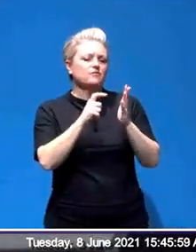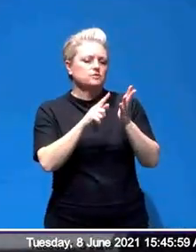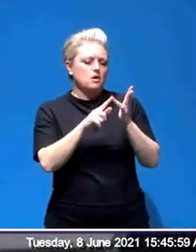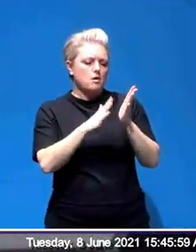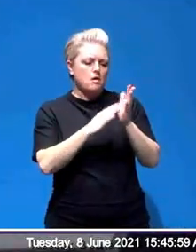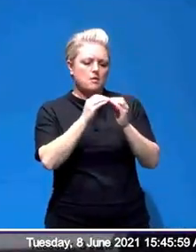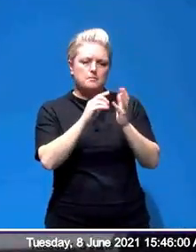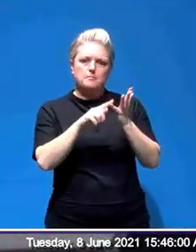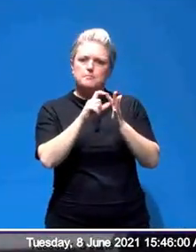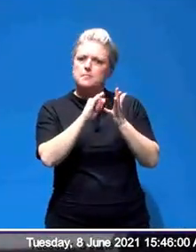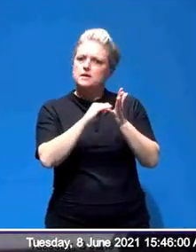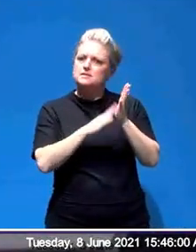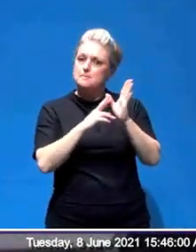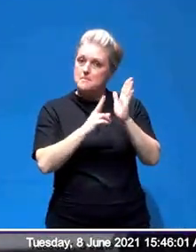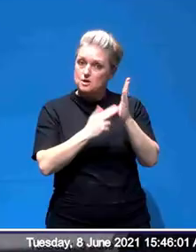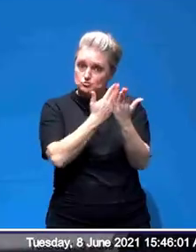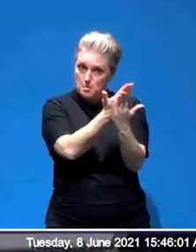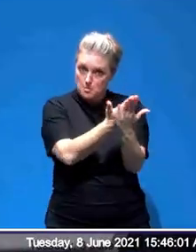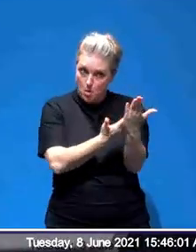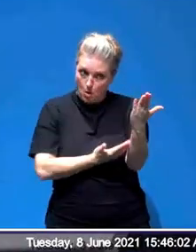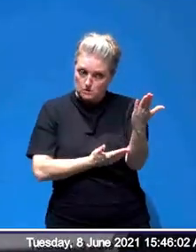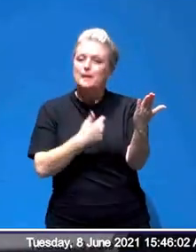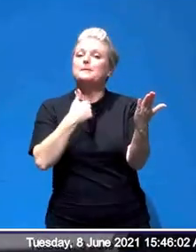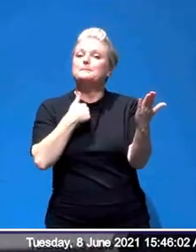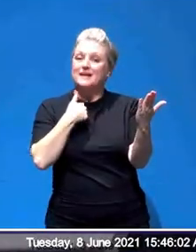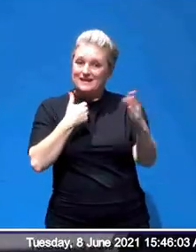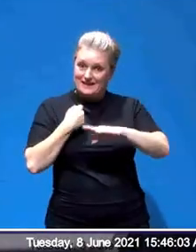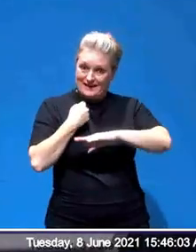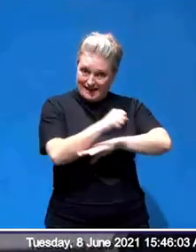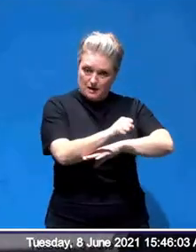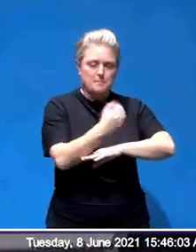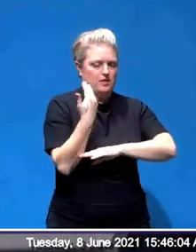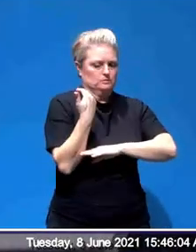But that was actually --- yes, it was some time before I became Director.